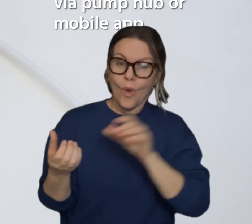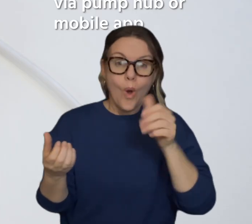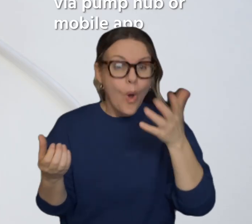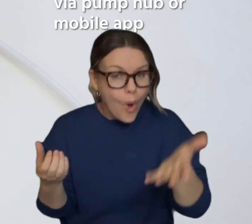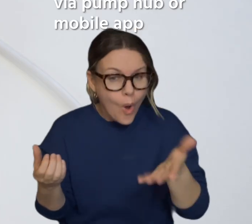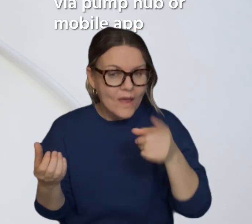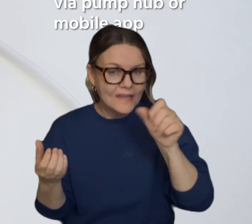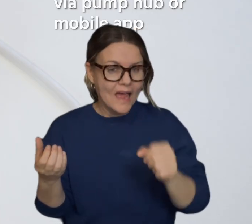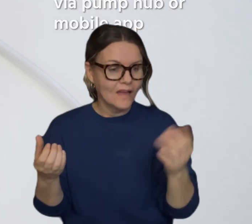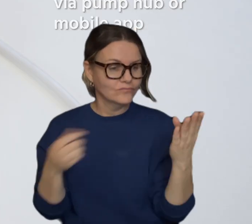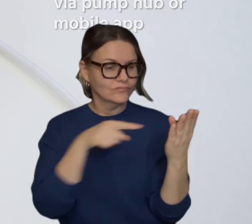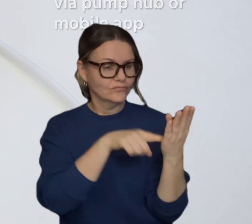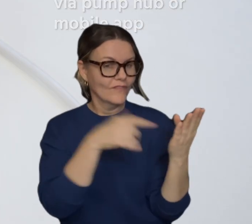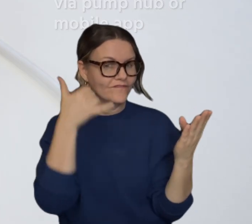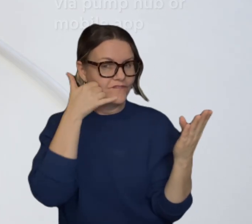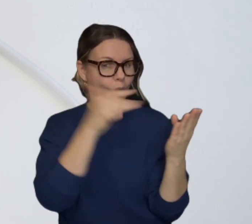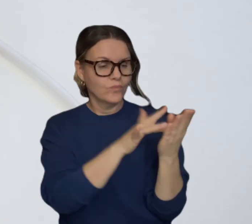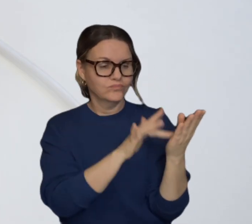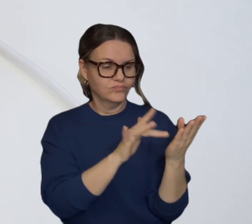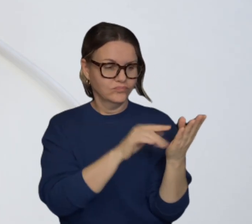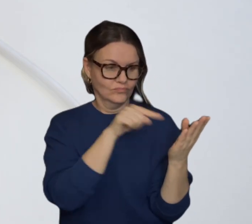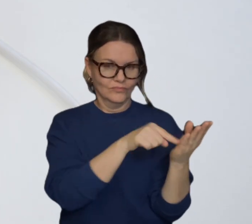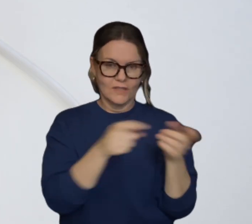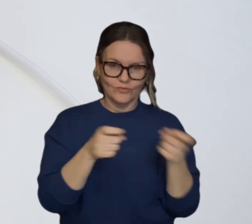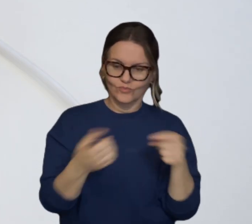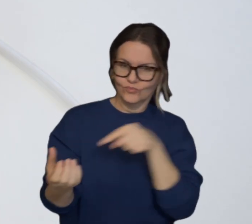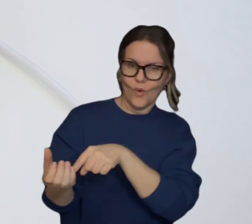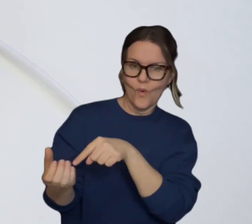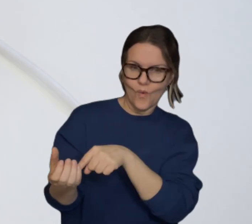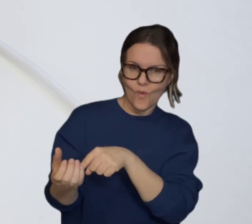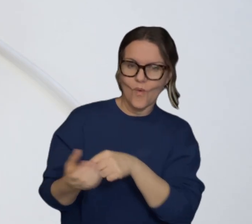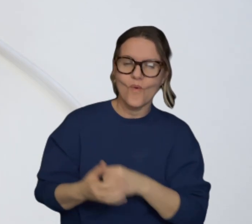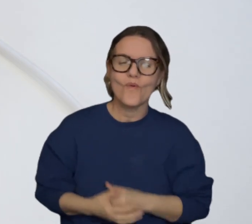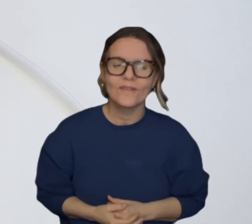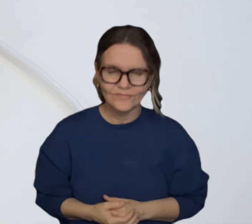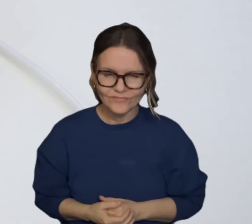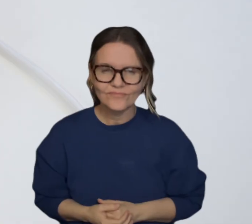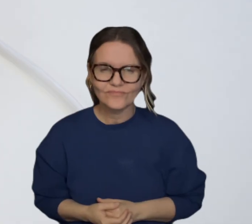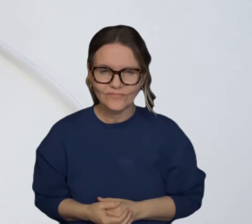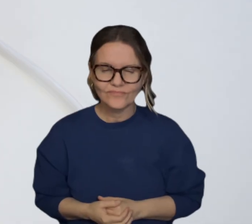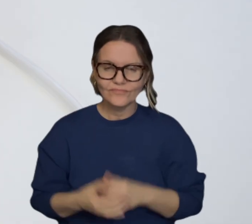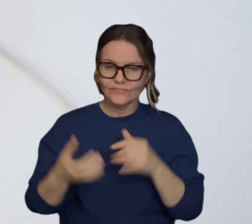and the app we're going to start off by utilizing the Hub at the top of your Hub